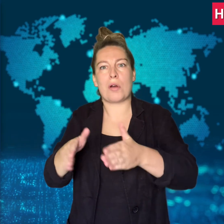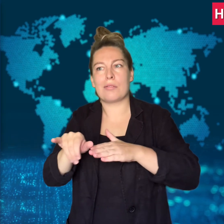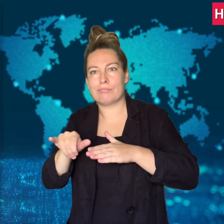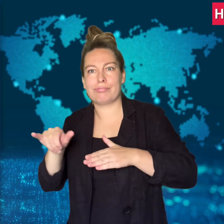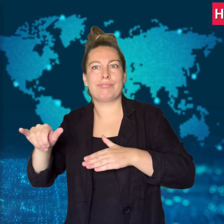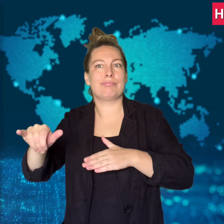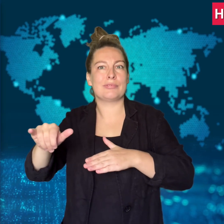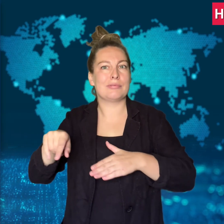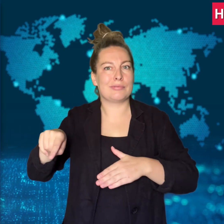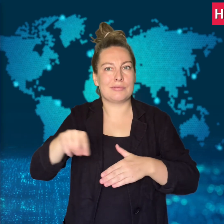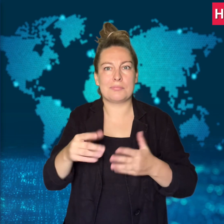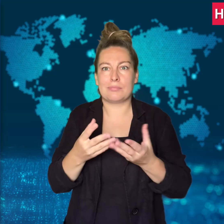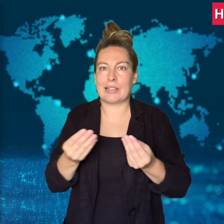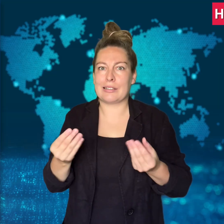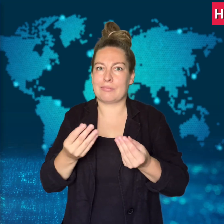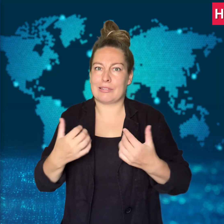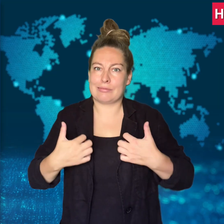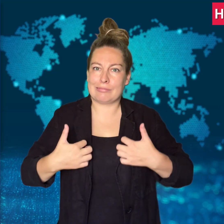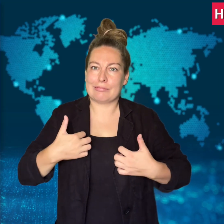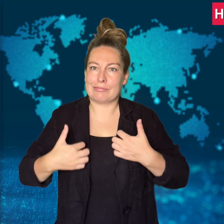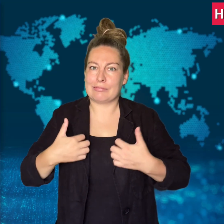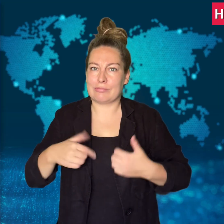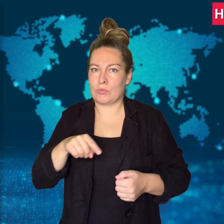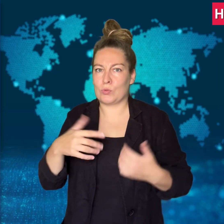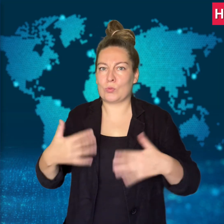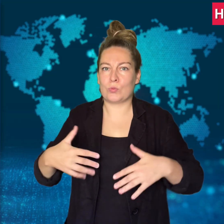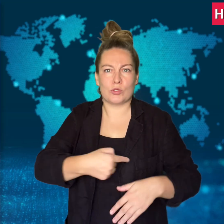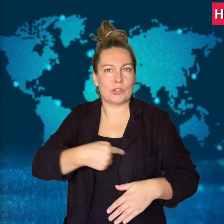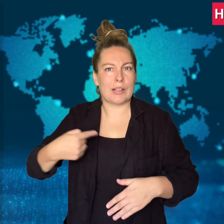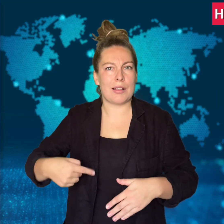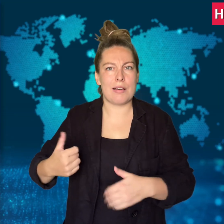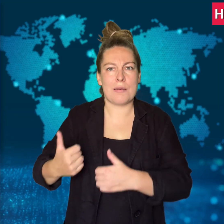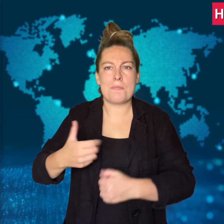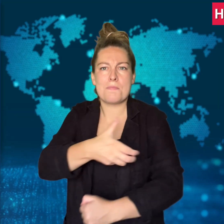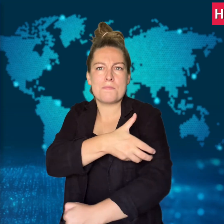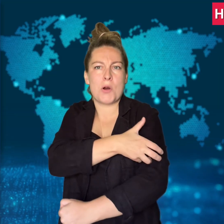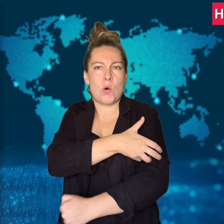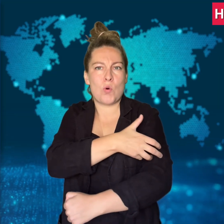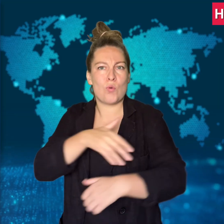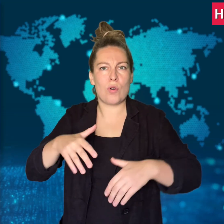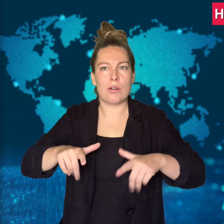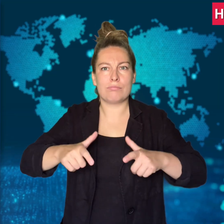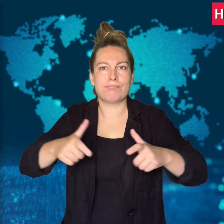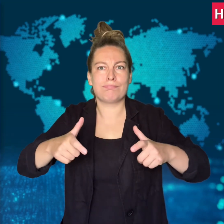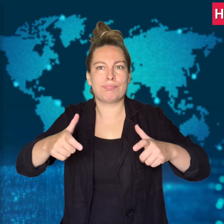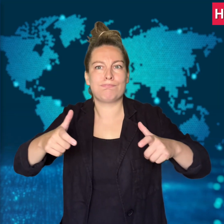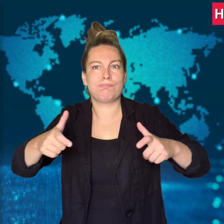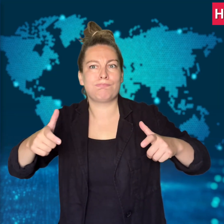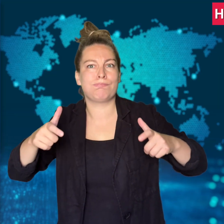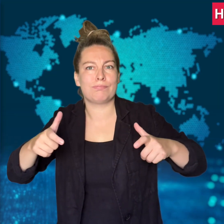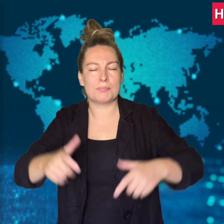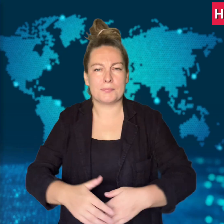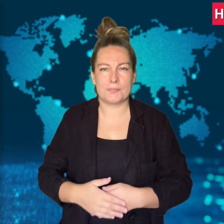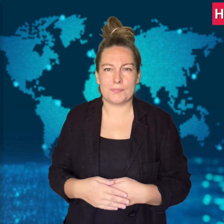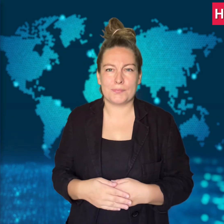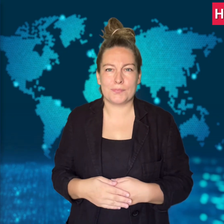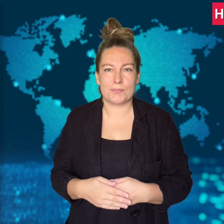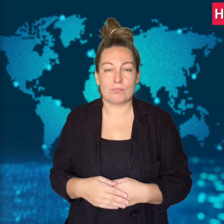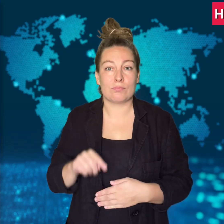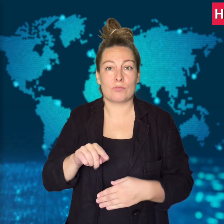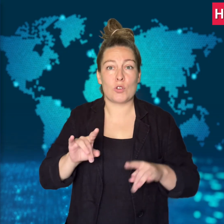expanding military reach. Both nations stressed the need to safeguard mutual